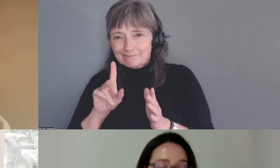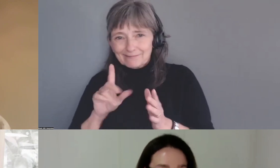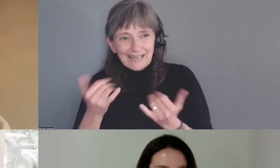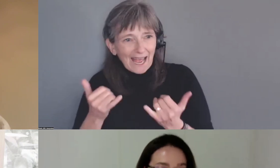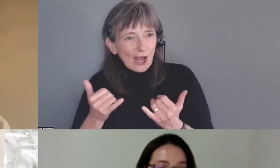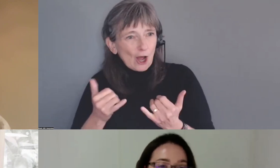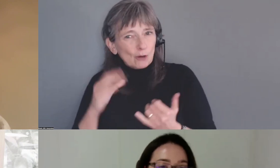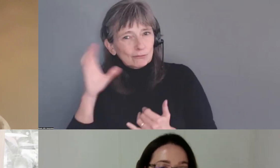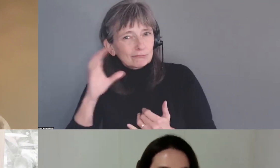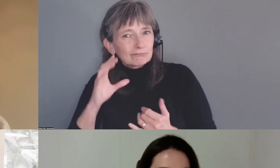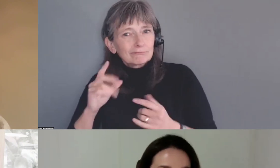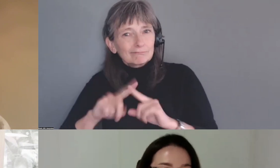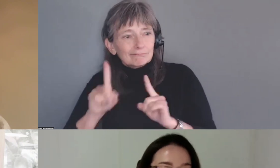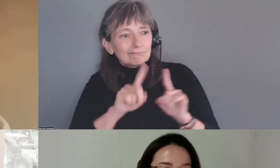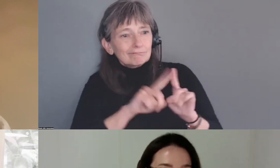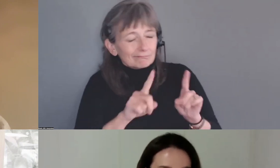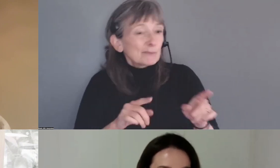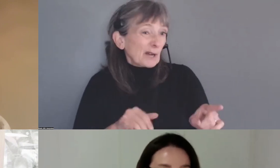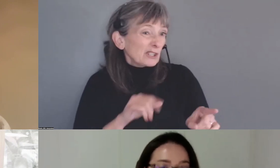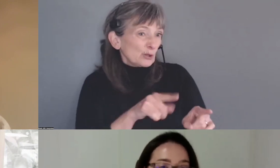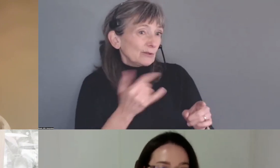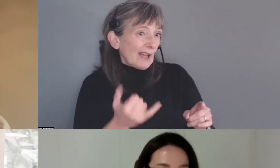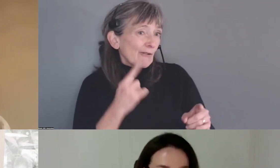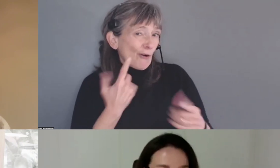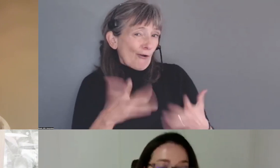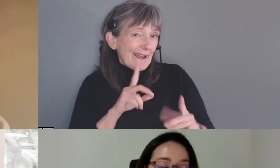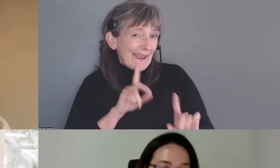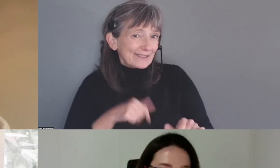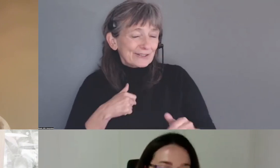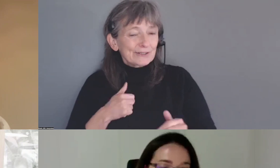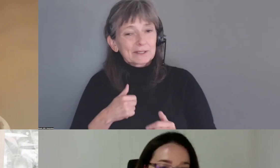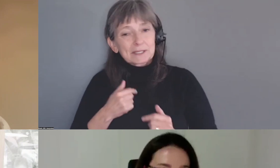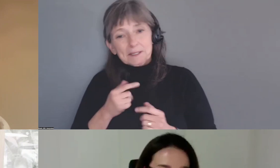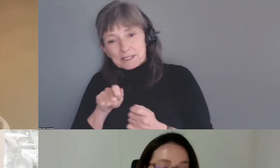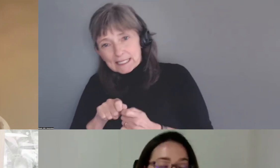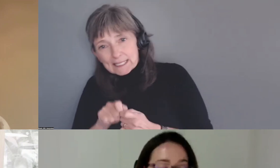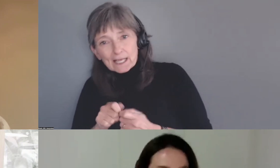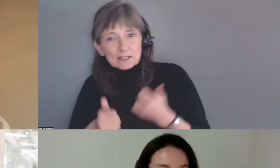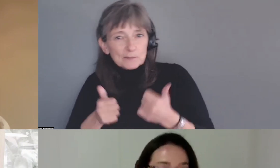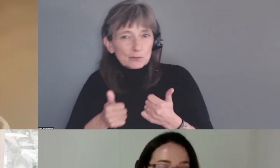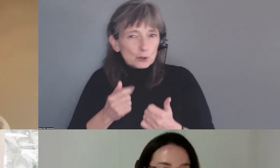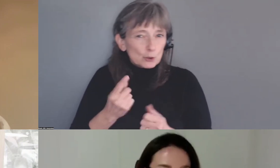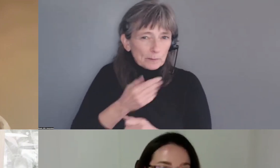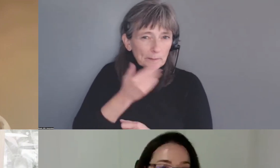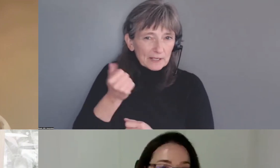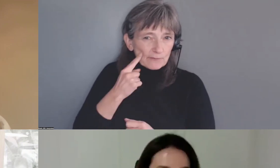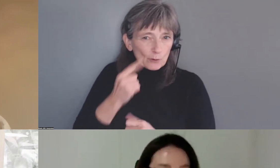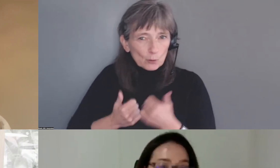trying out different models? Interesting. Dione: Yeah. And I think more specifically,